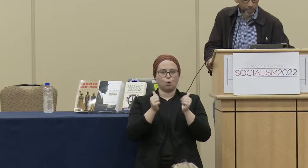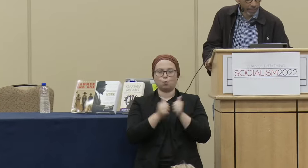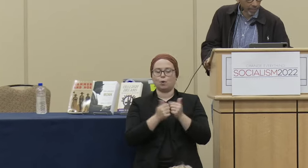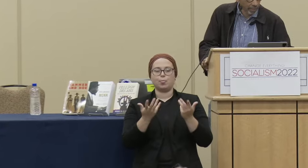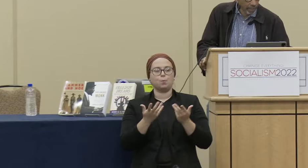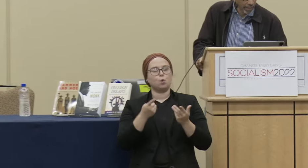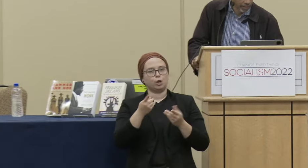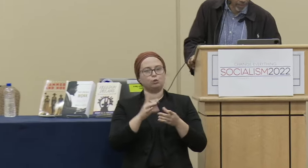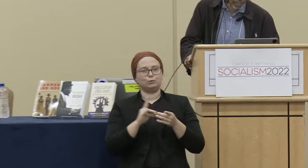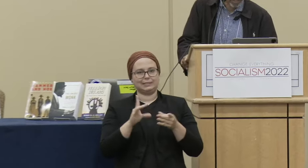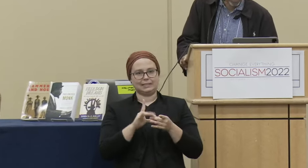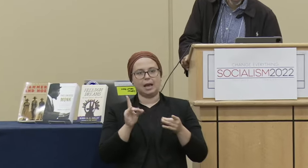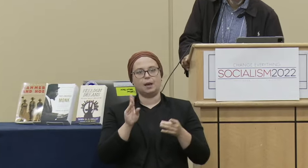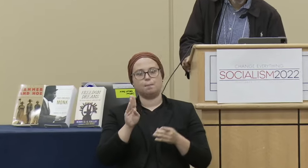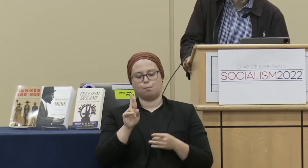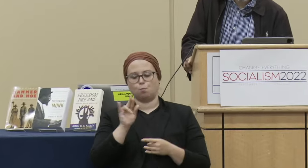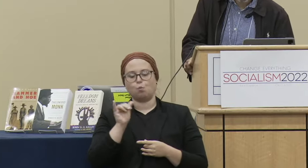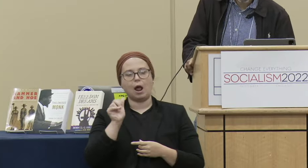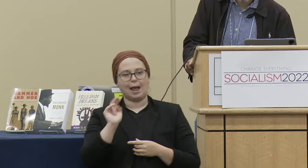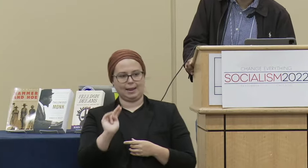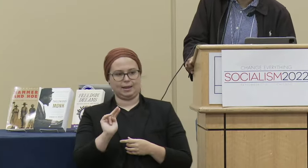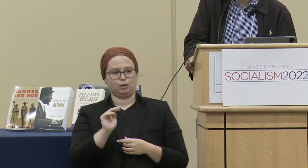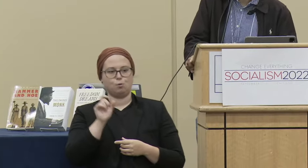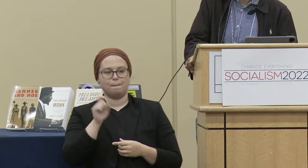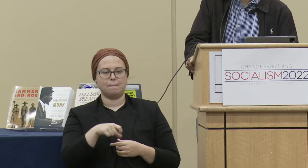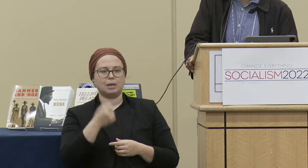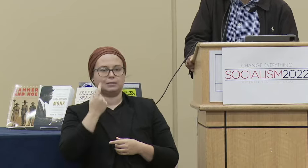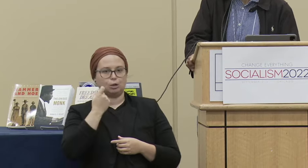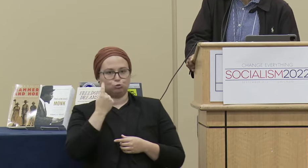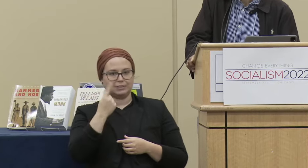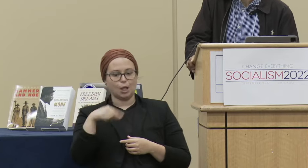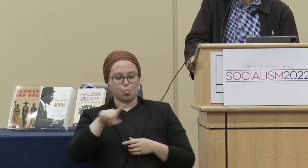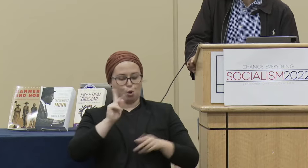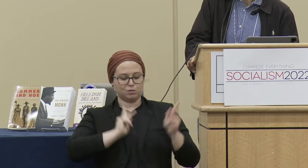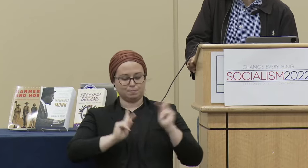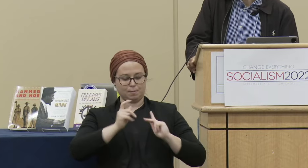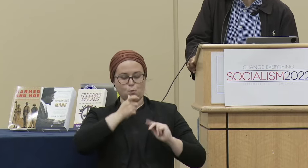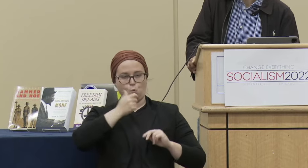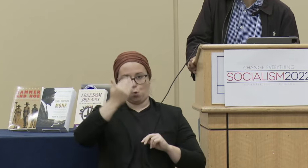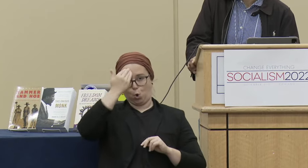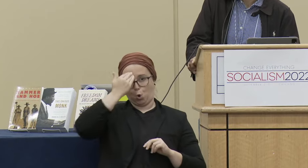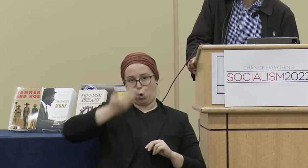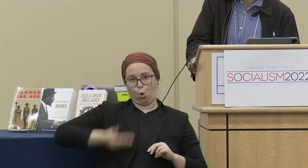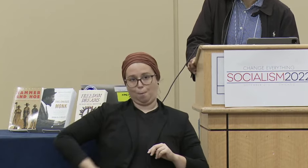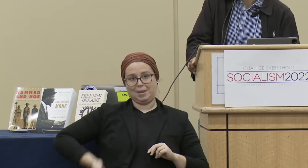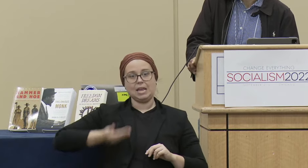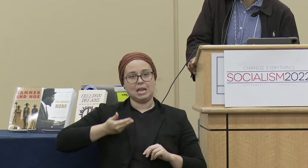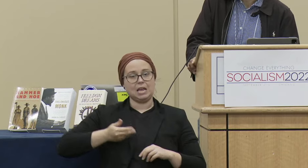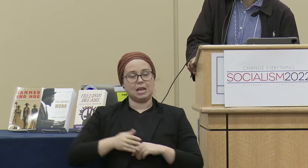. ≫ ROBIN: I got to begin with what you said, Brian, because you have to understand, those